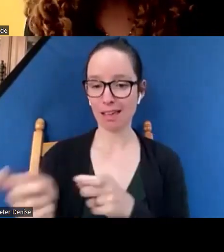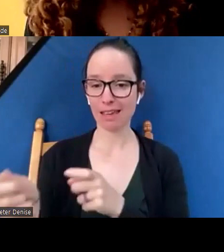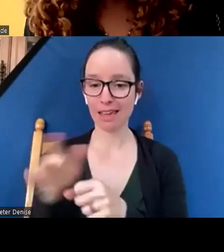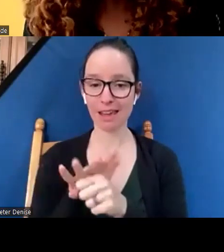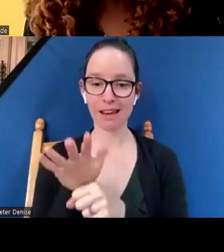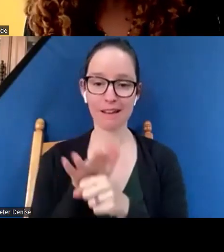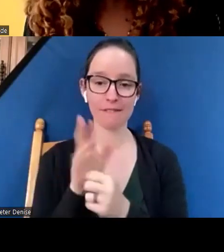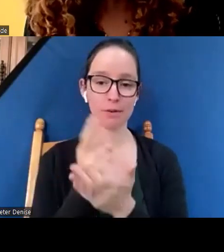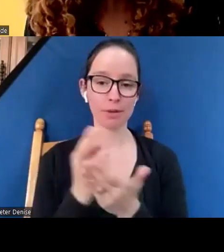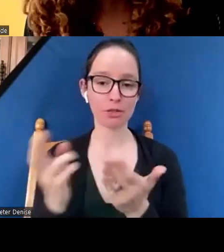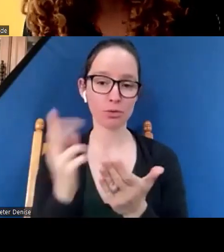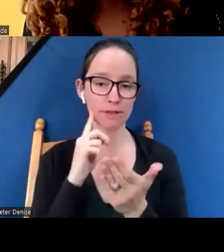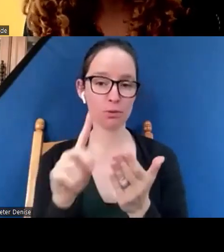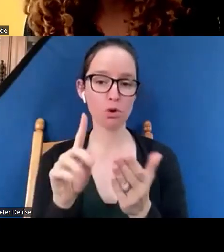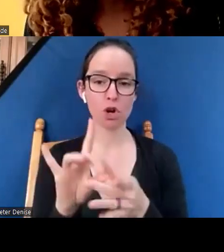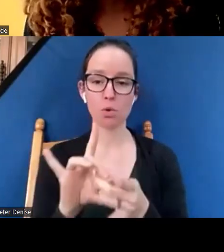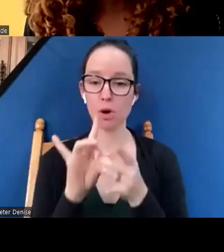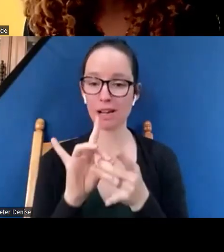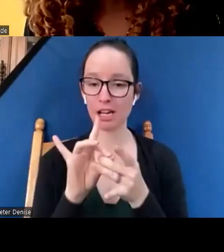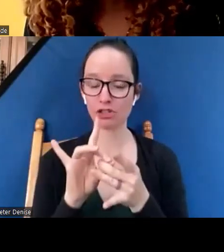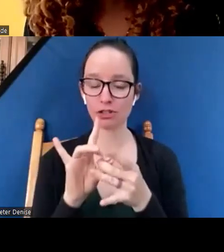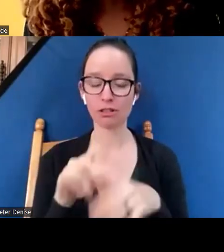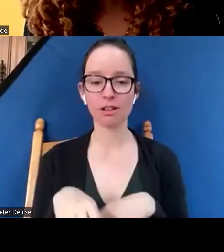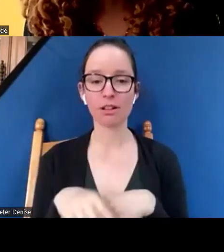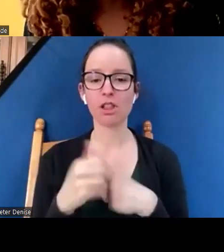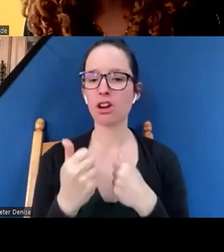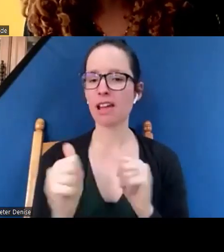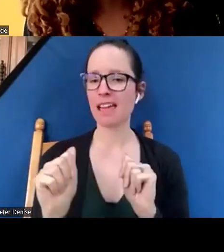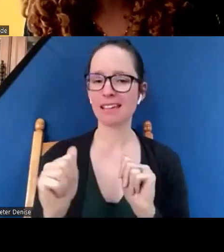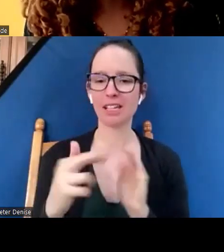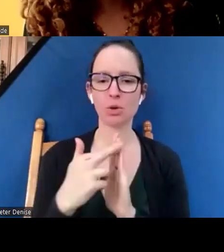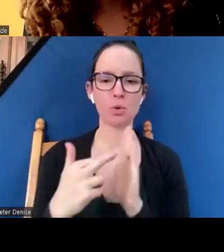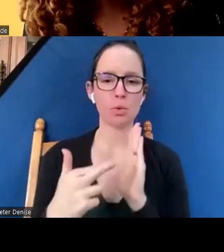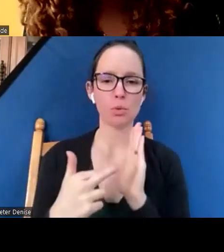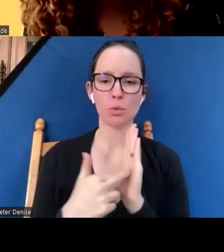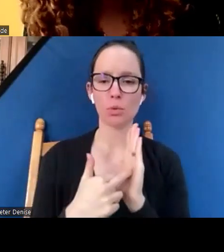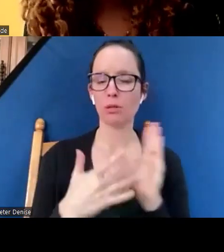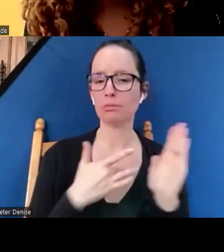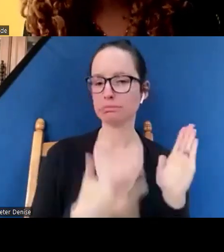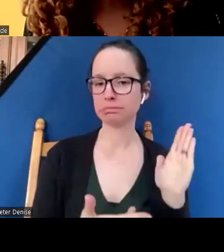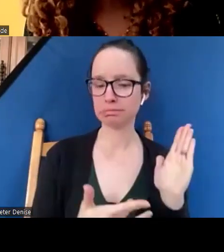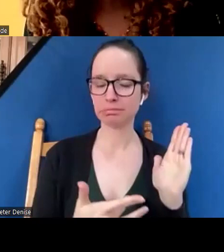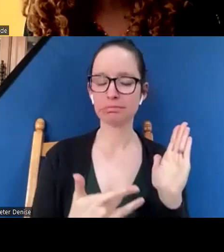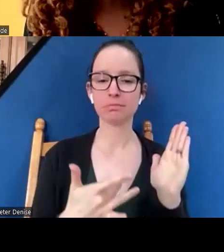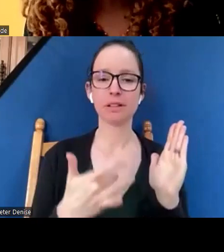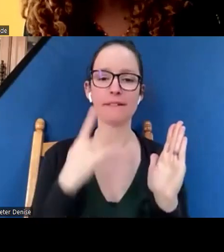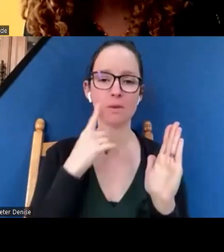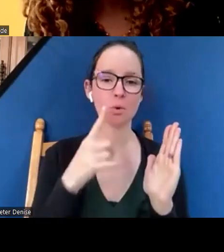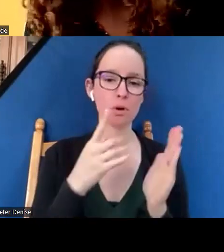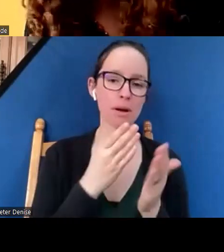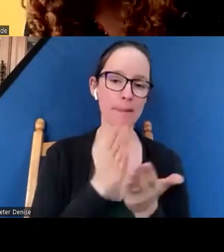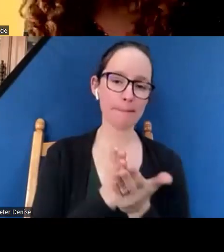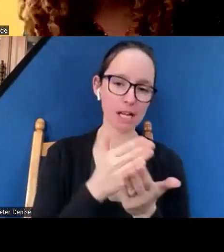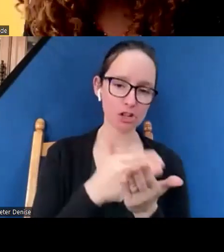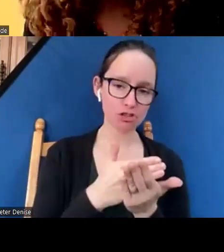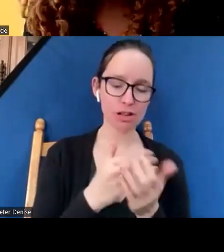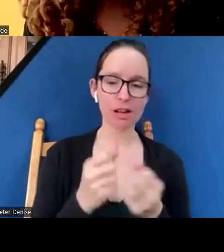Are there any rules of thumb for how much budget and how many FTEs should be devoted to team coordination?